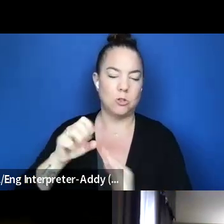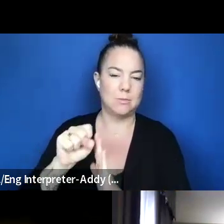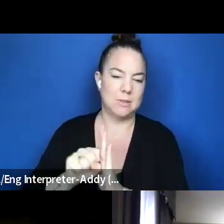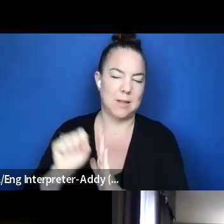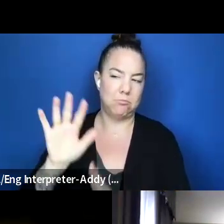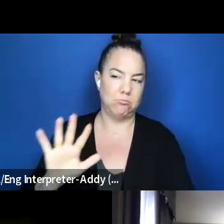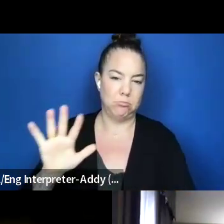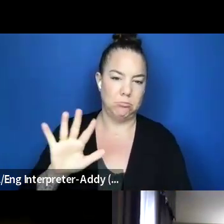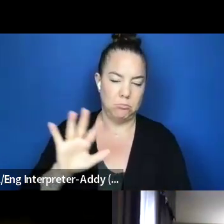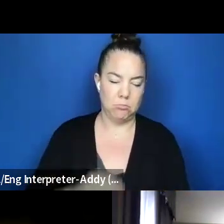Adeleigh Belyeu: So